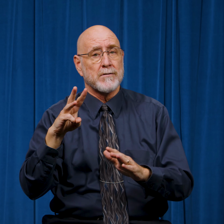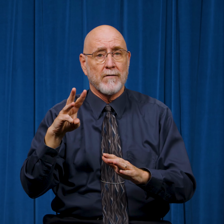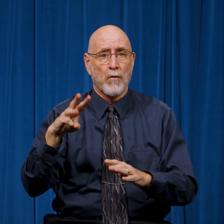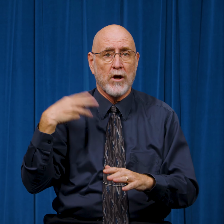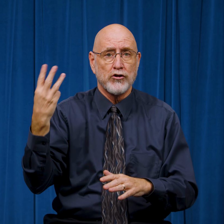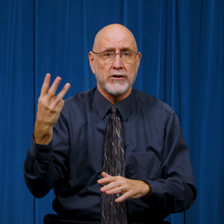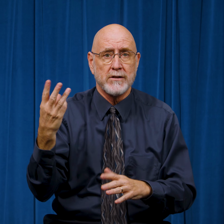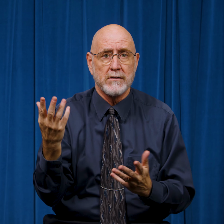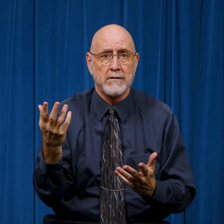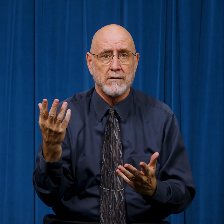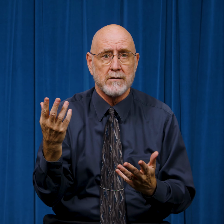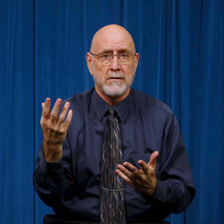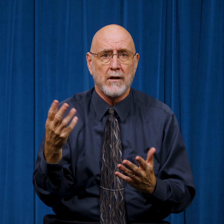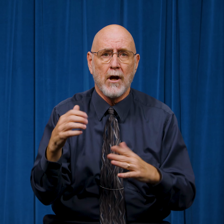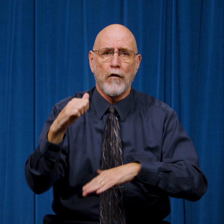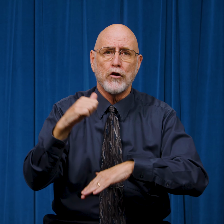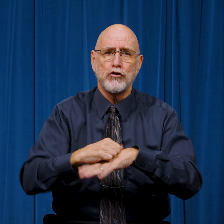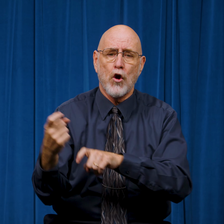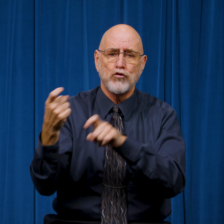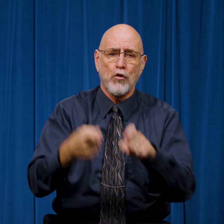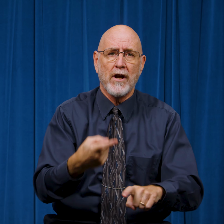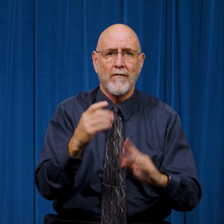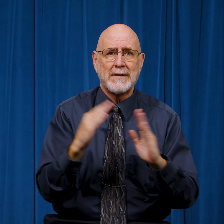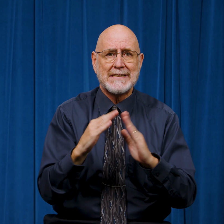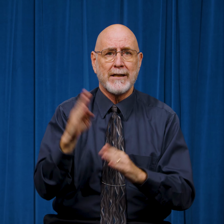Alright, the stone donated by the city of Baltimore reads,